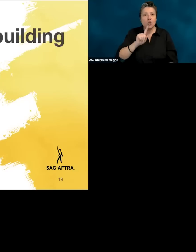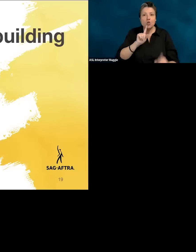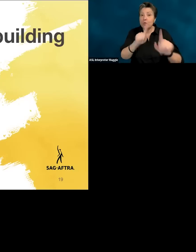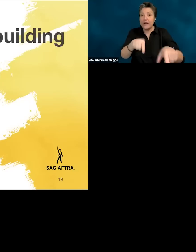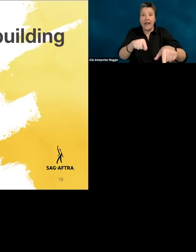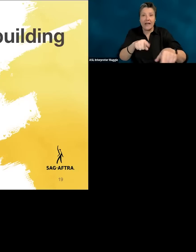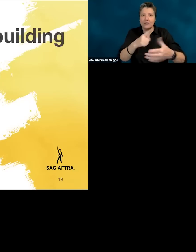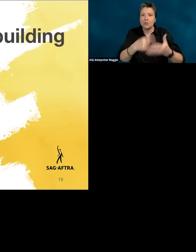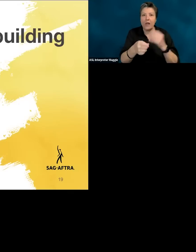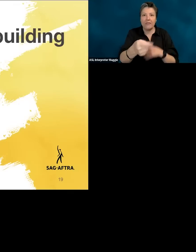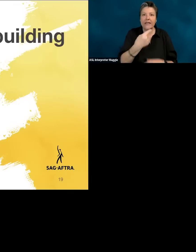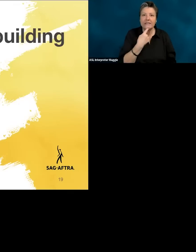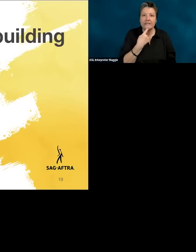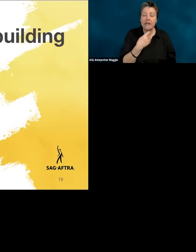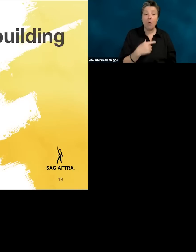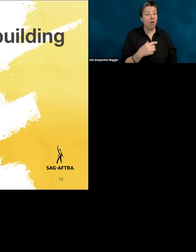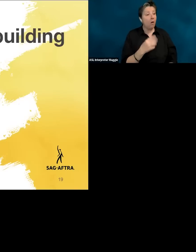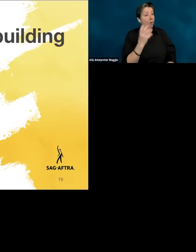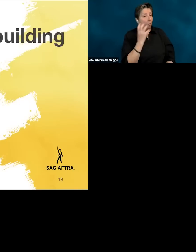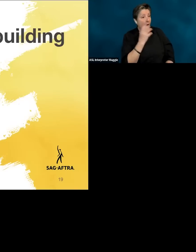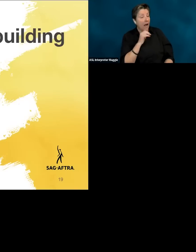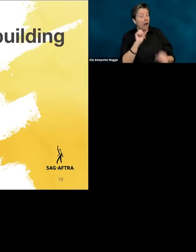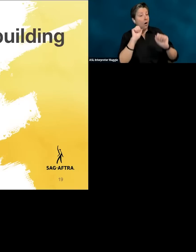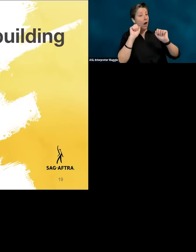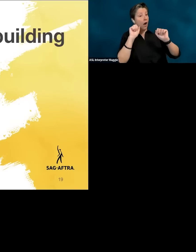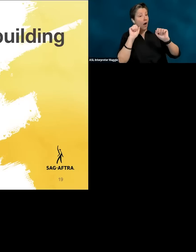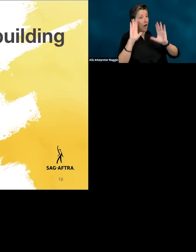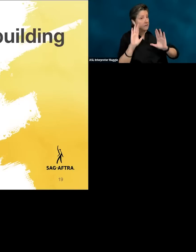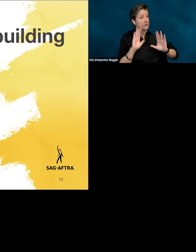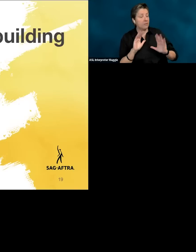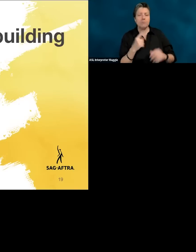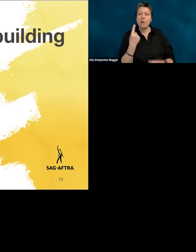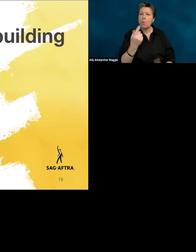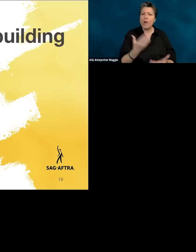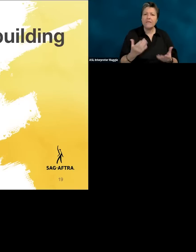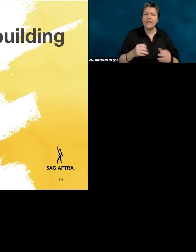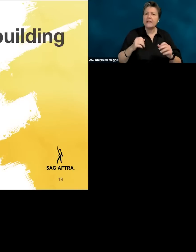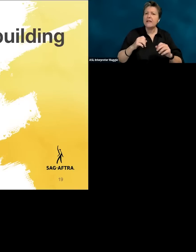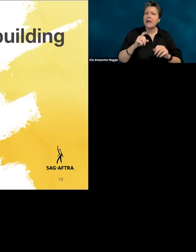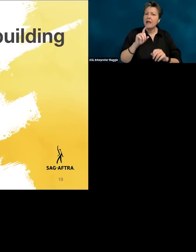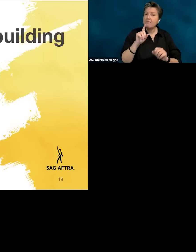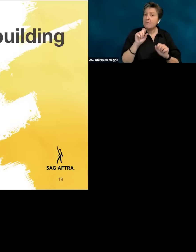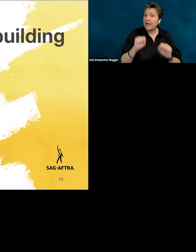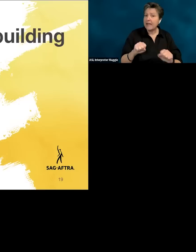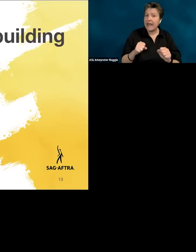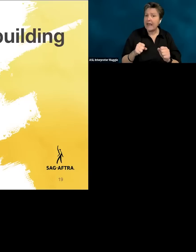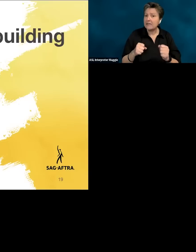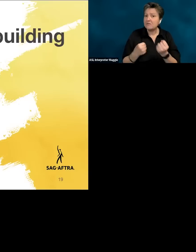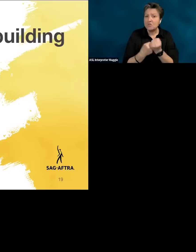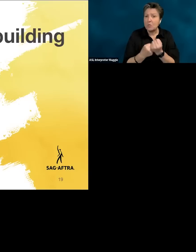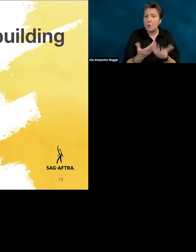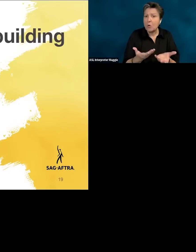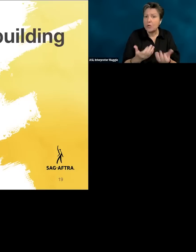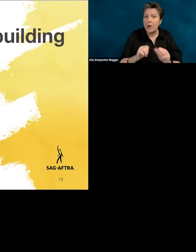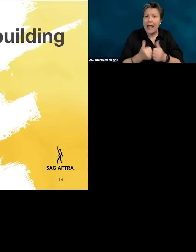So maybe it's like, "Wow, that's awesome. What's one thing I can do to support you in that?" So for instance, our client, Leona